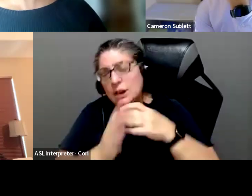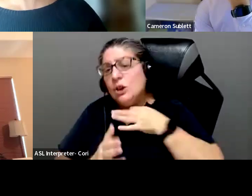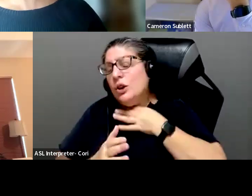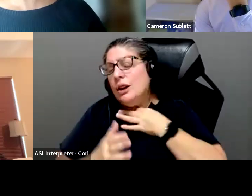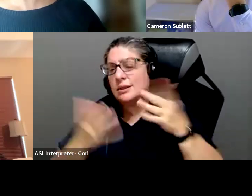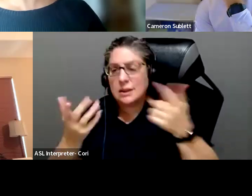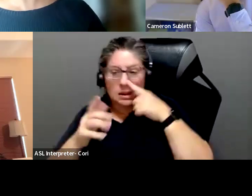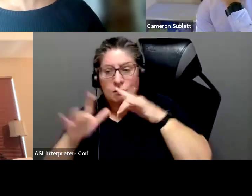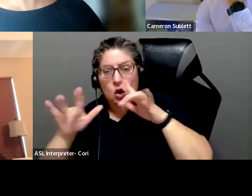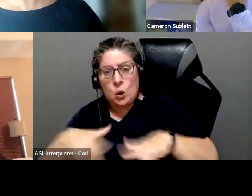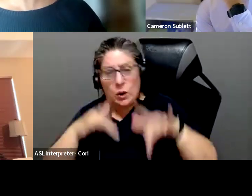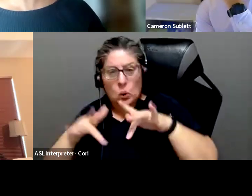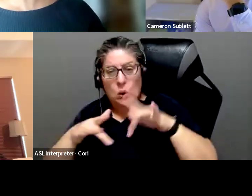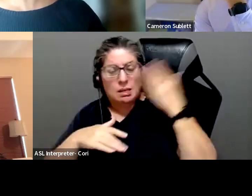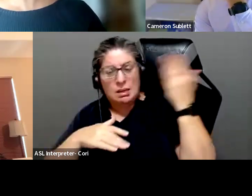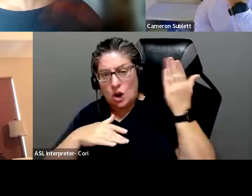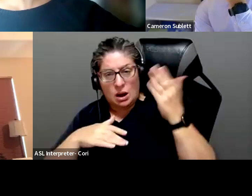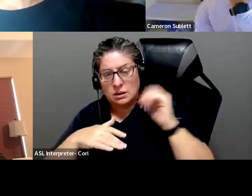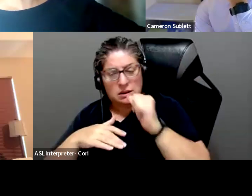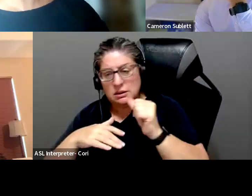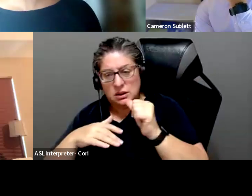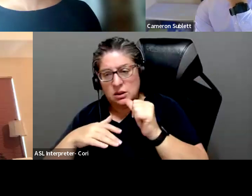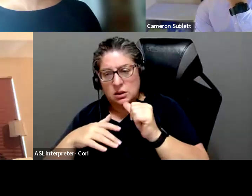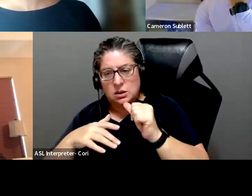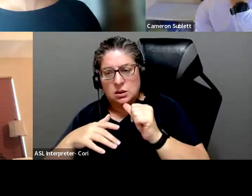This is for recording of their talks, not to personally reach